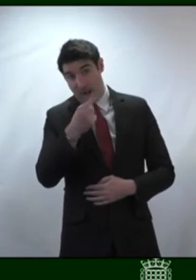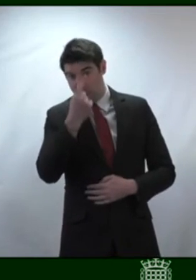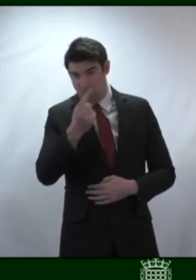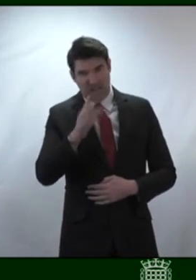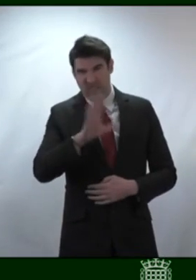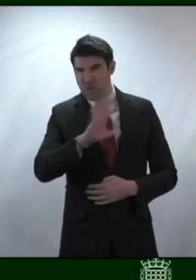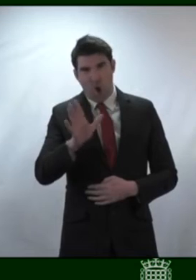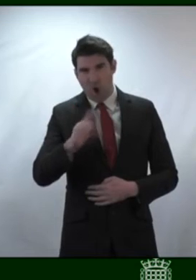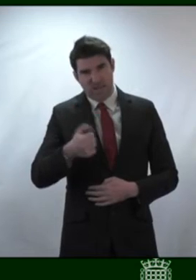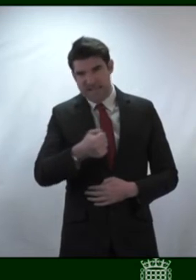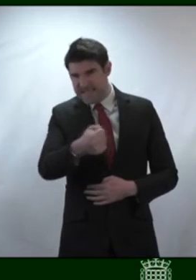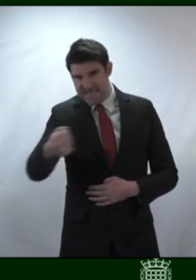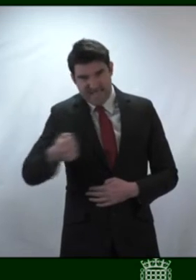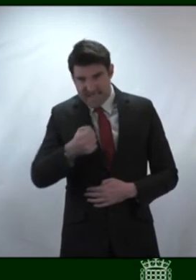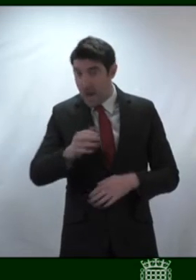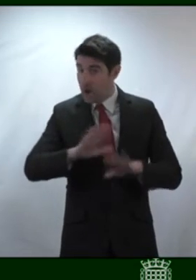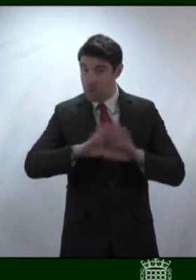nor a lawyer— >> Mr Speaker